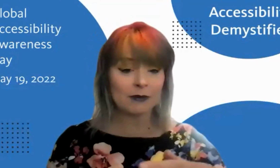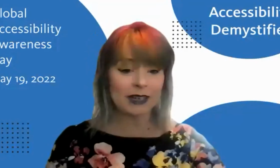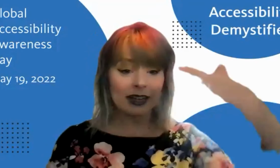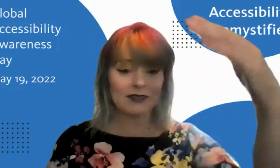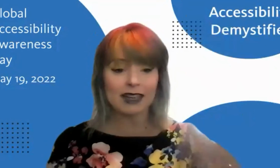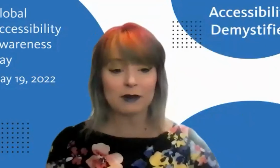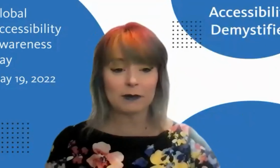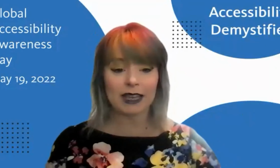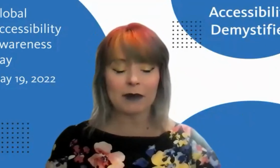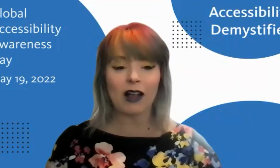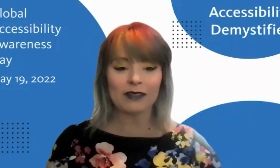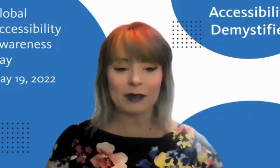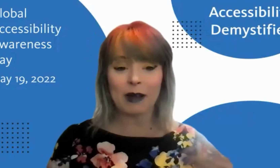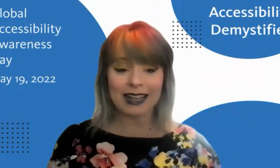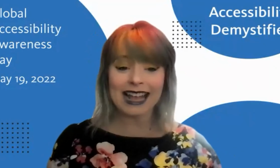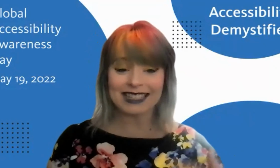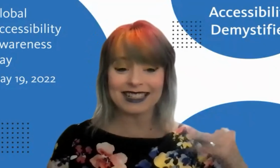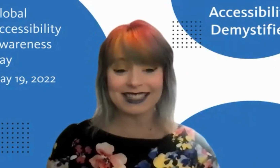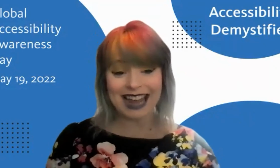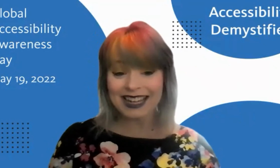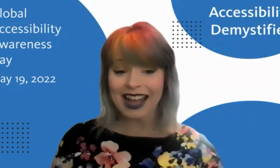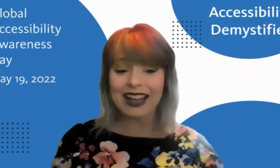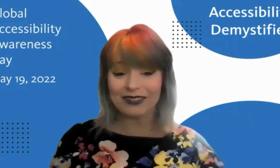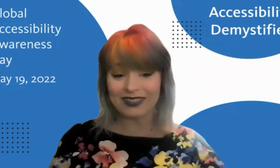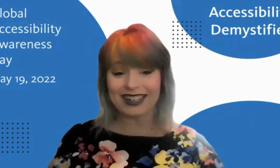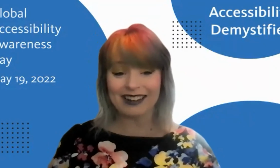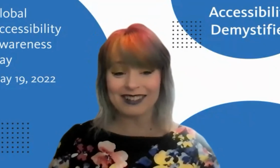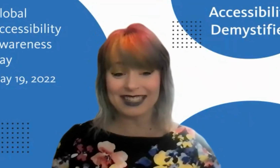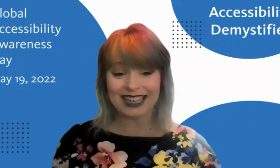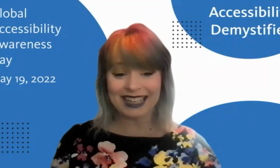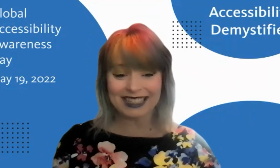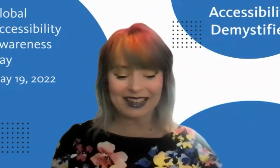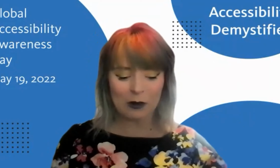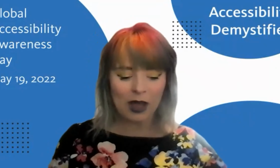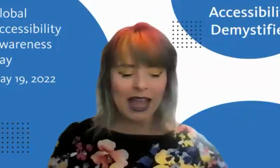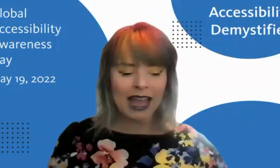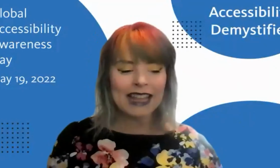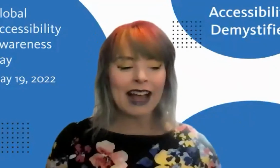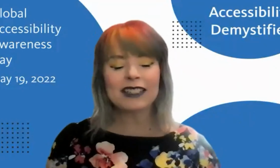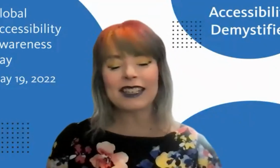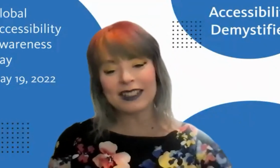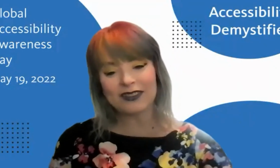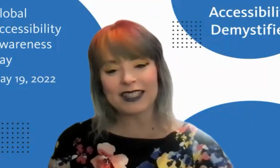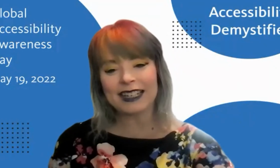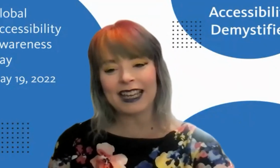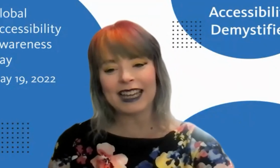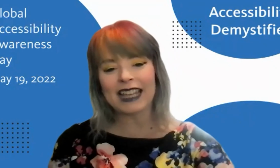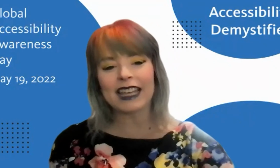my document, and it was picking up all of the podcast instead of what I was saying, so that was interesting.